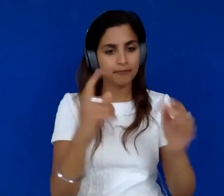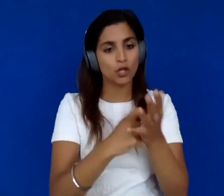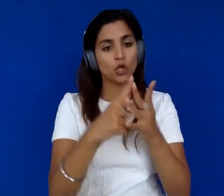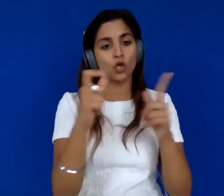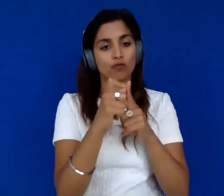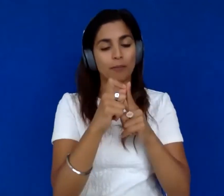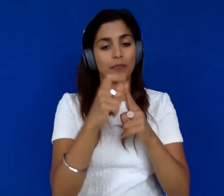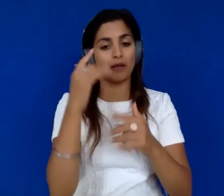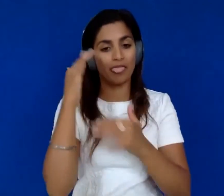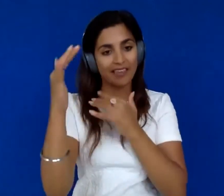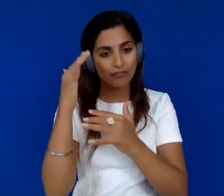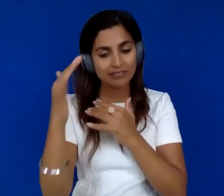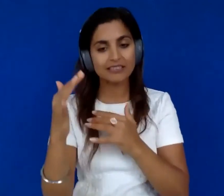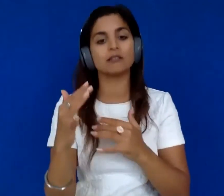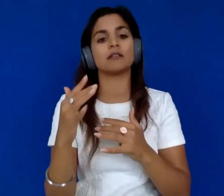you Jaya